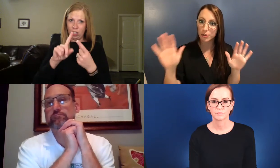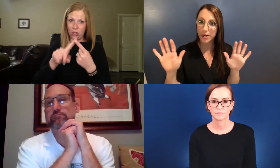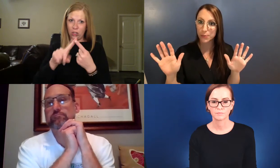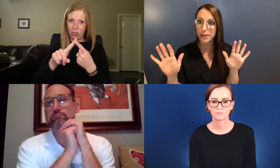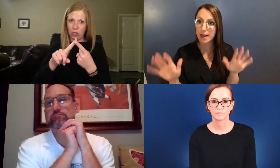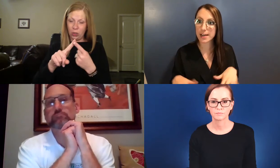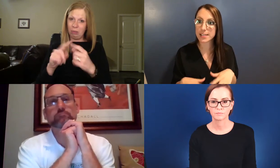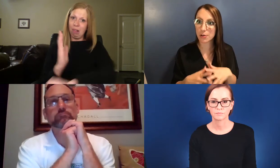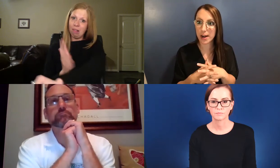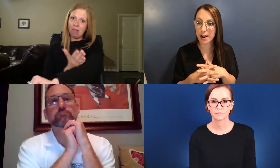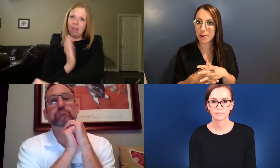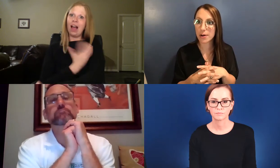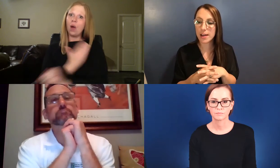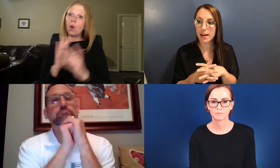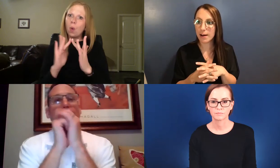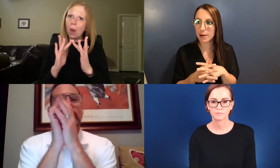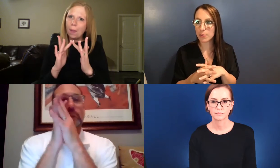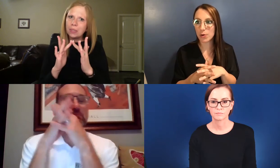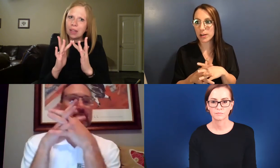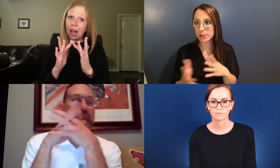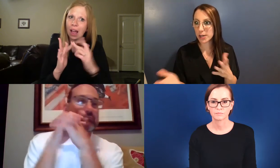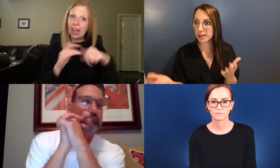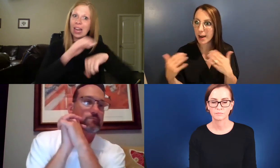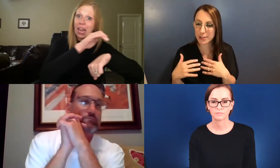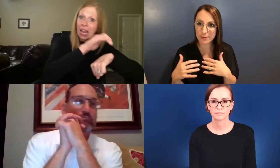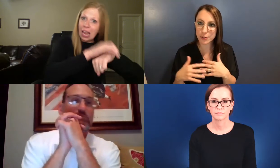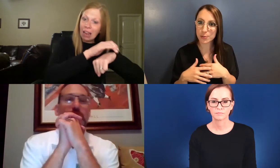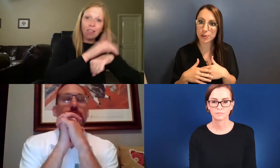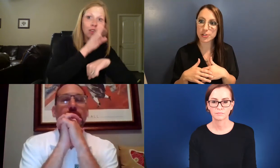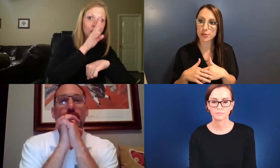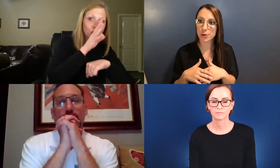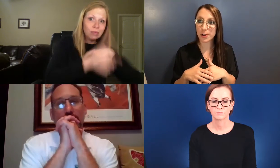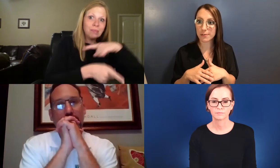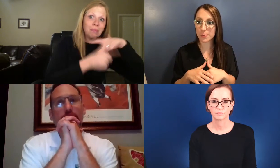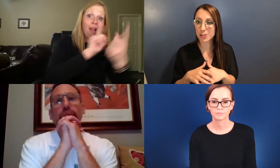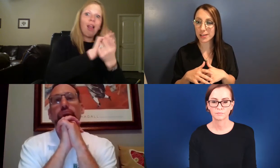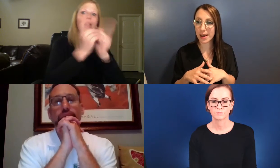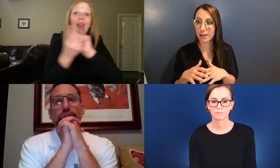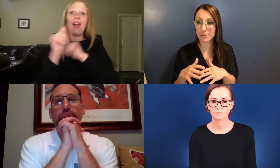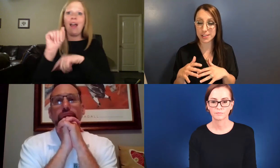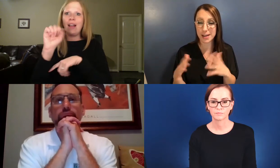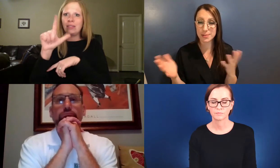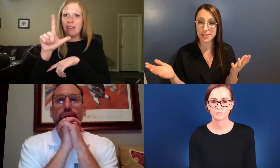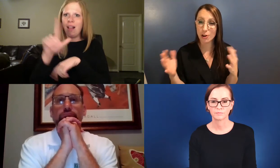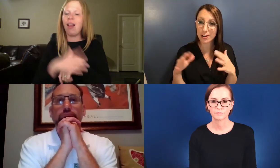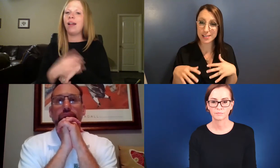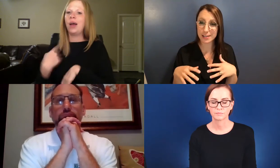we're trying to put it in the ASL right now. We are trying to hire deaf interpreters to interpret information that oftentimes is lost